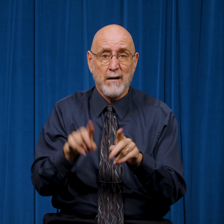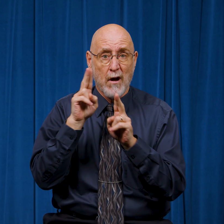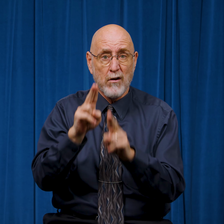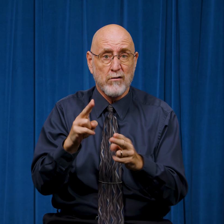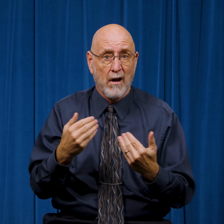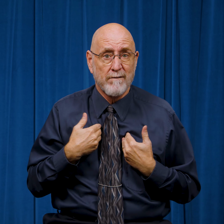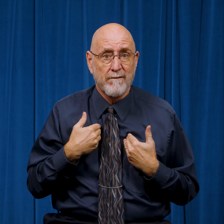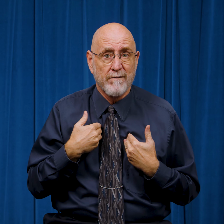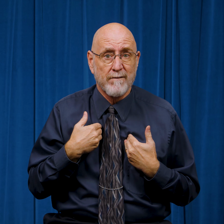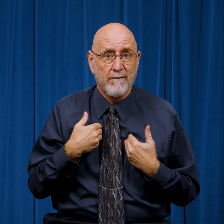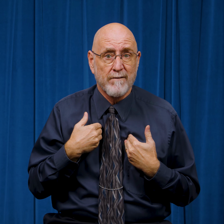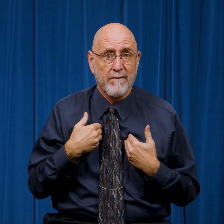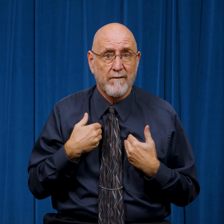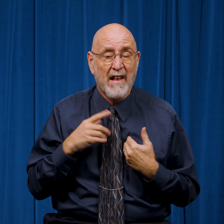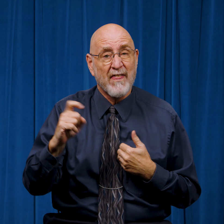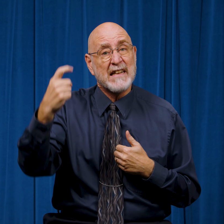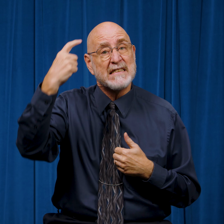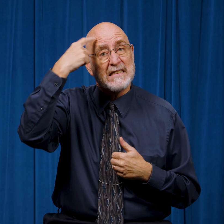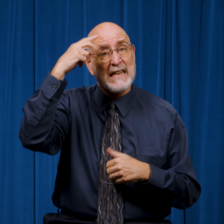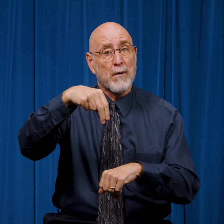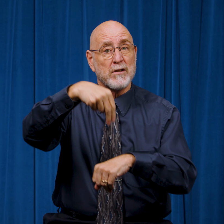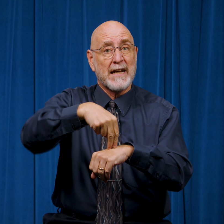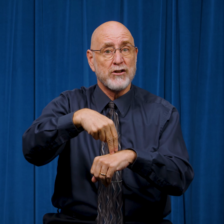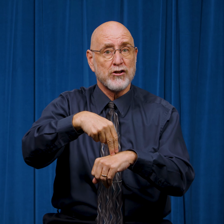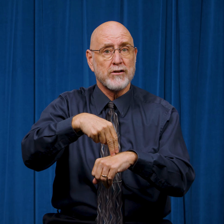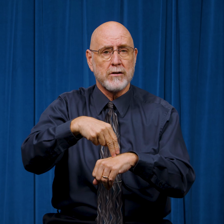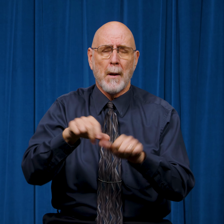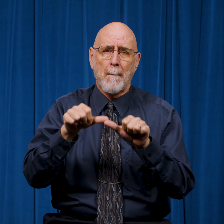But the nation's capital would begin to take permanent roots